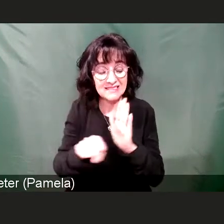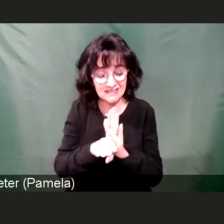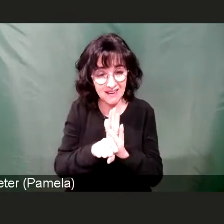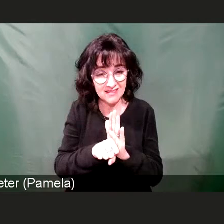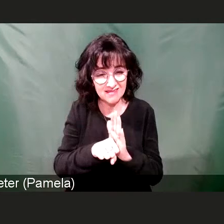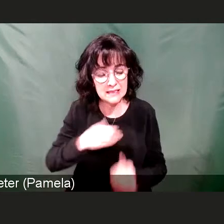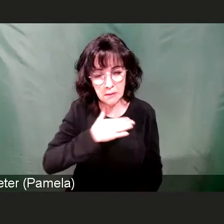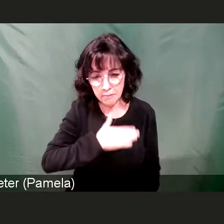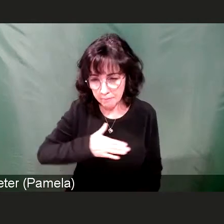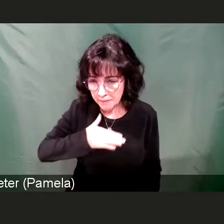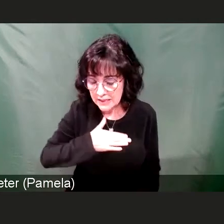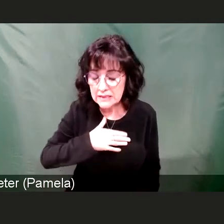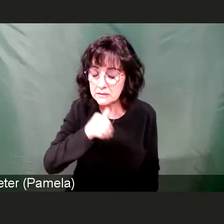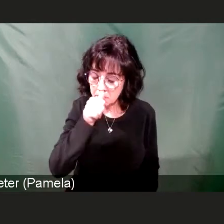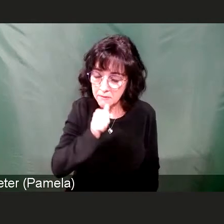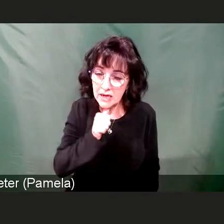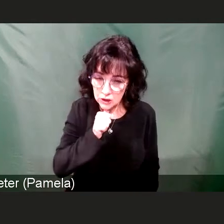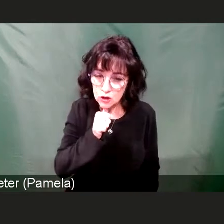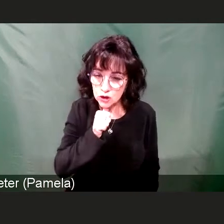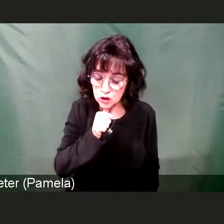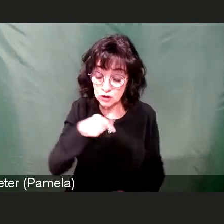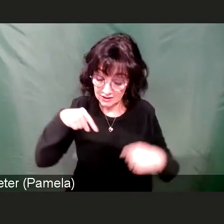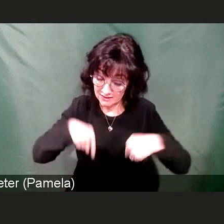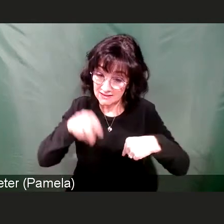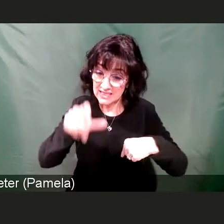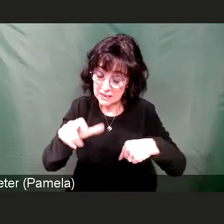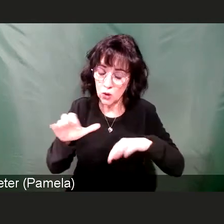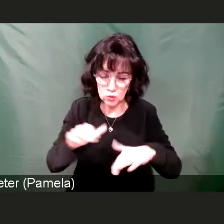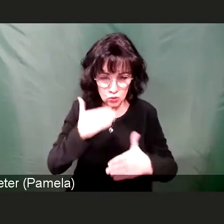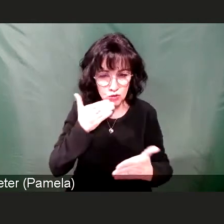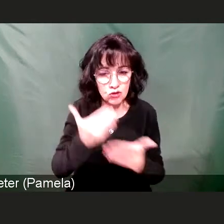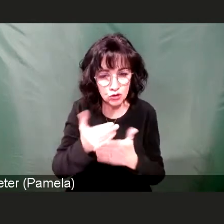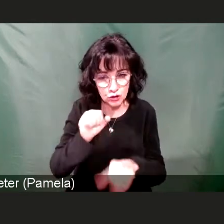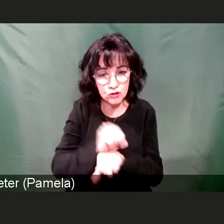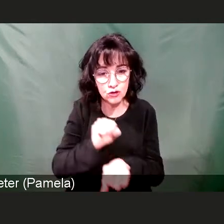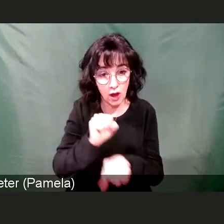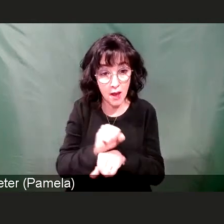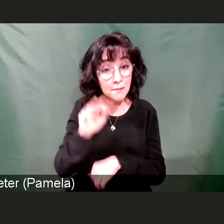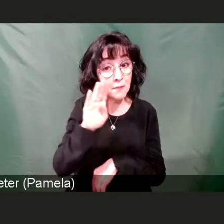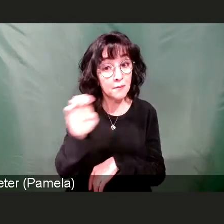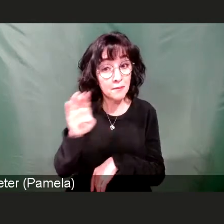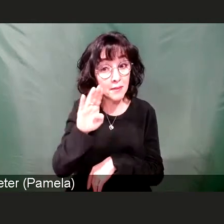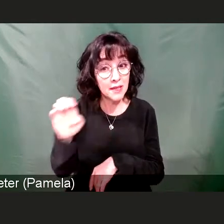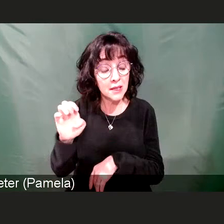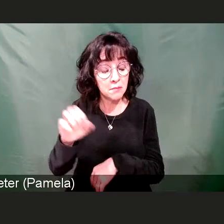We are doing a good job in Delaware and Beebe Healthcare is happy to be a part of the partnership